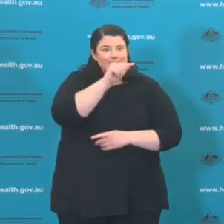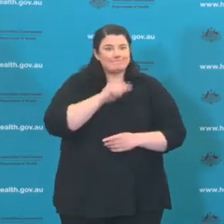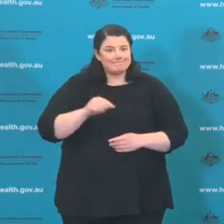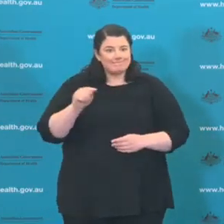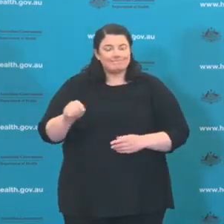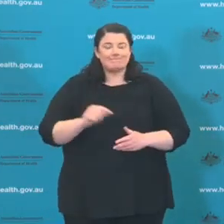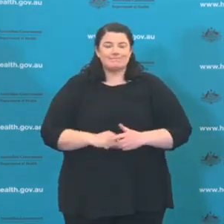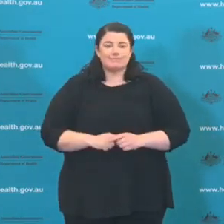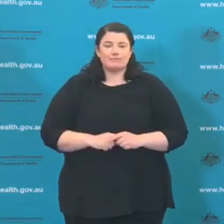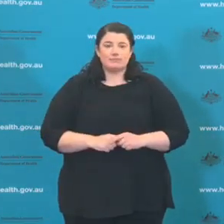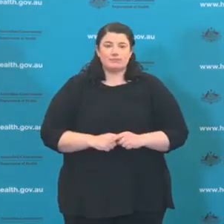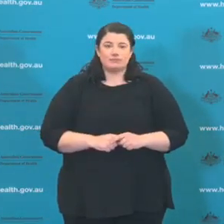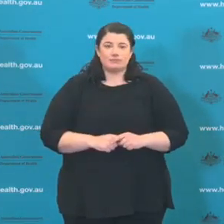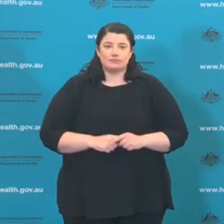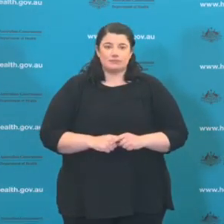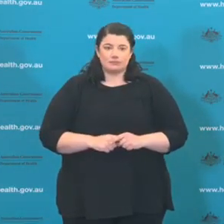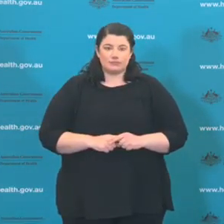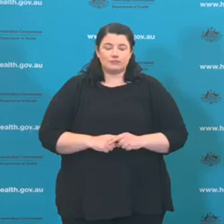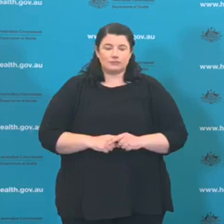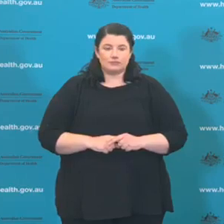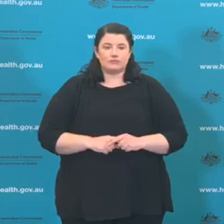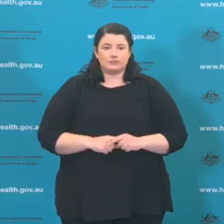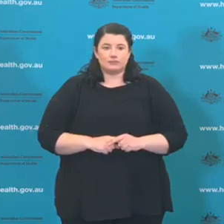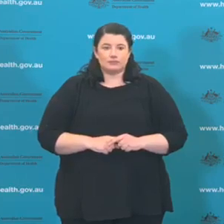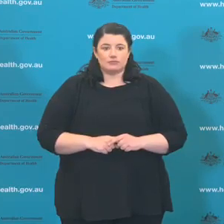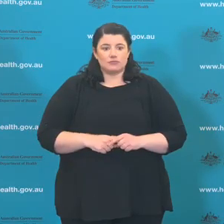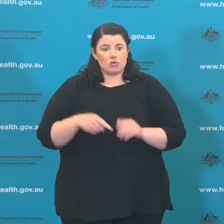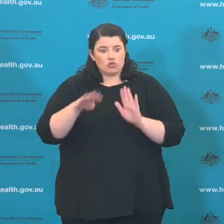measures put in place at sporting grounds over the weekend that were